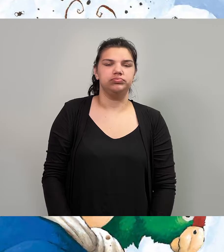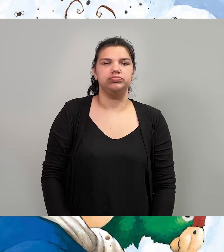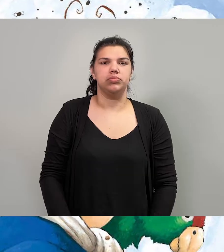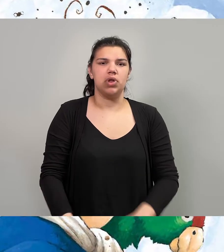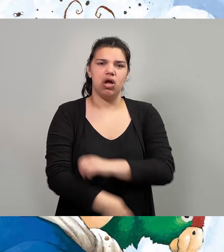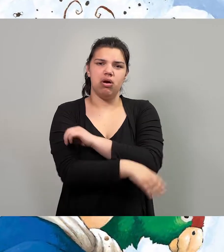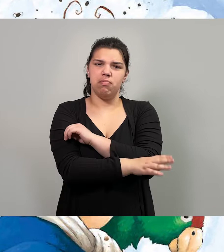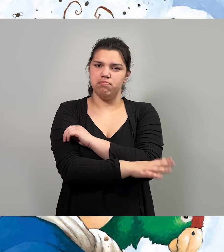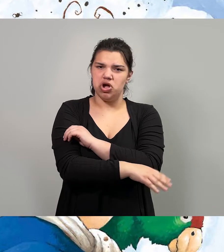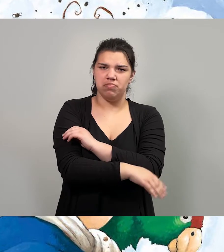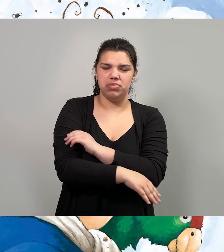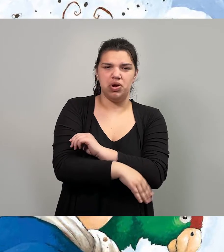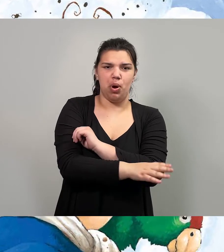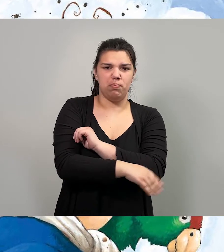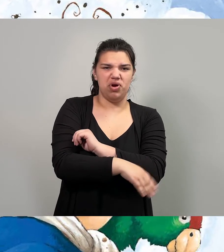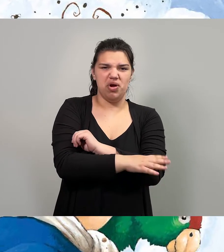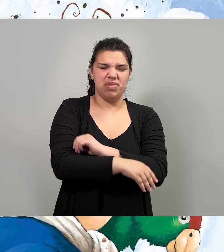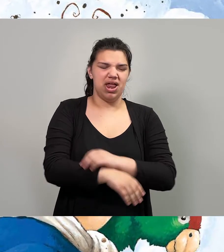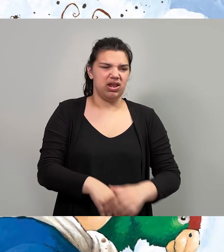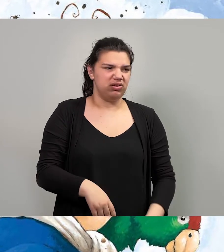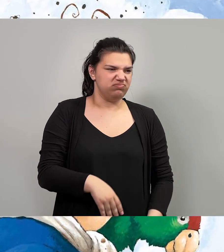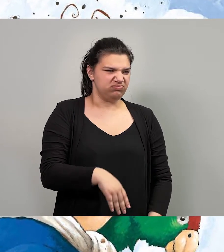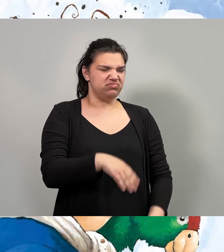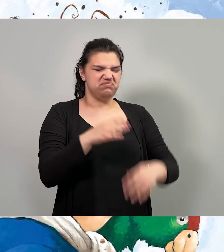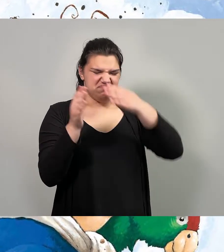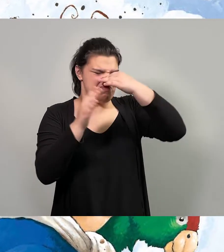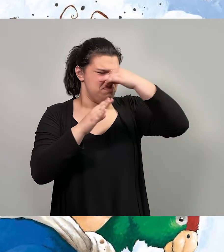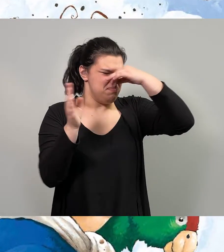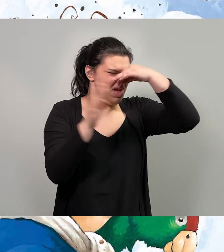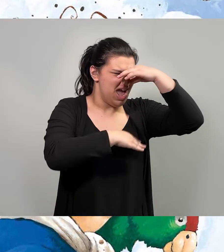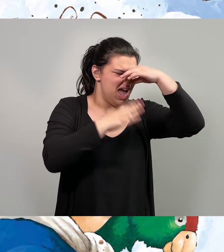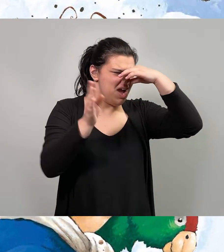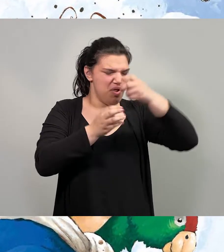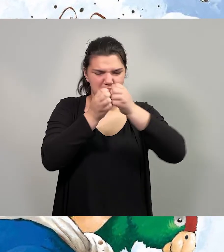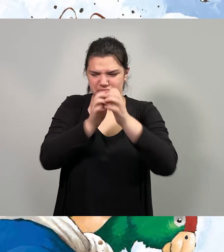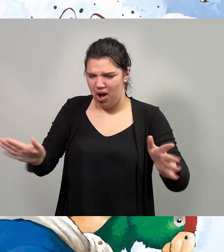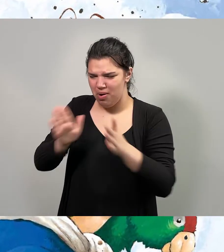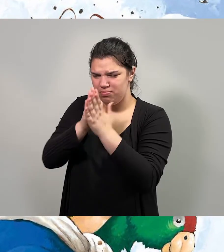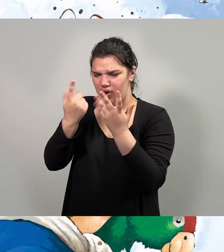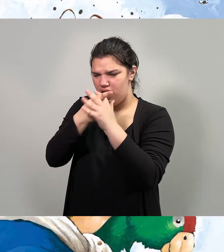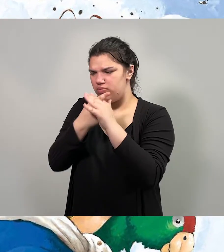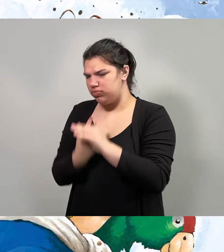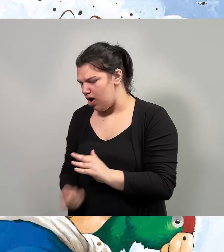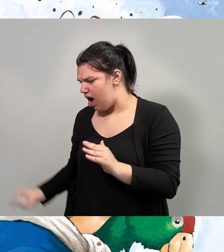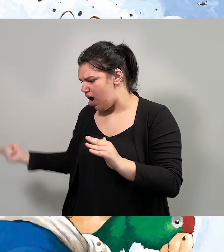"PEE YEW!" said the mermaid. Dropping her book and holding her nose she thought for a minute.